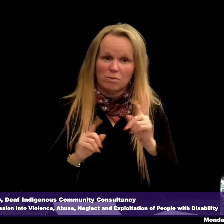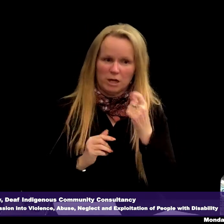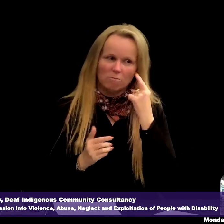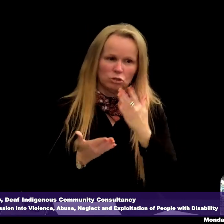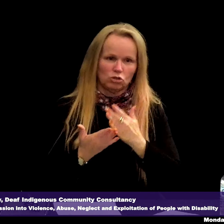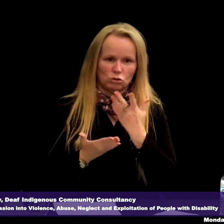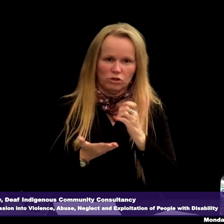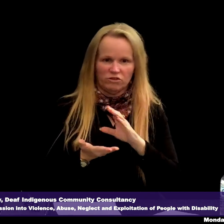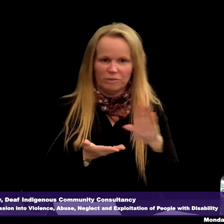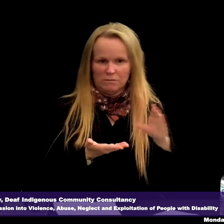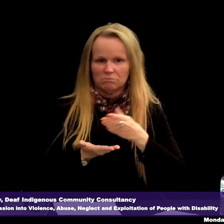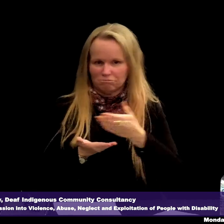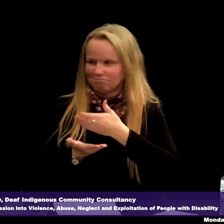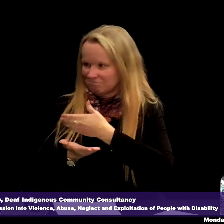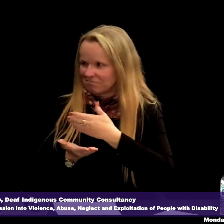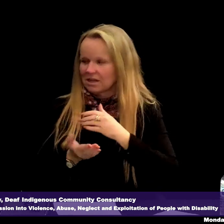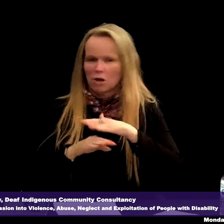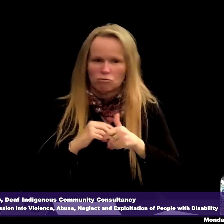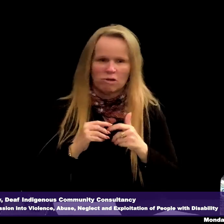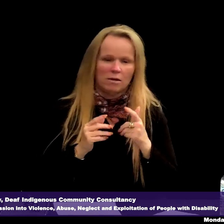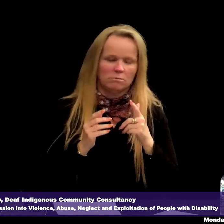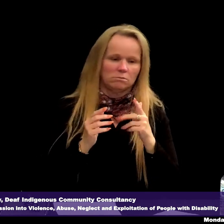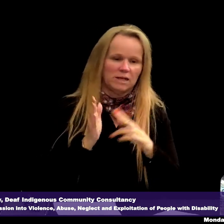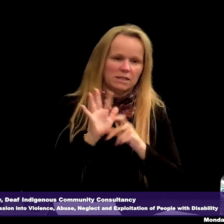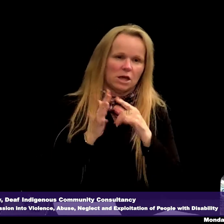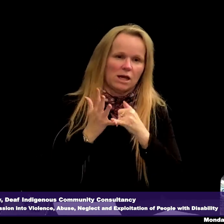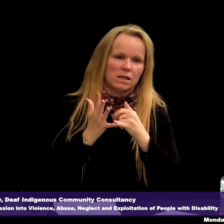There's a lot of research currently being conducted and a lot of funding being